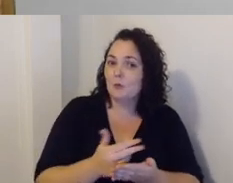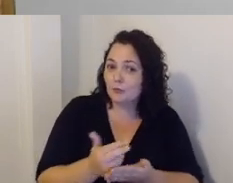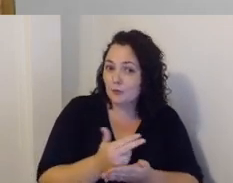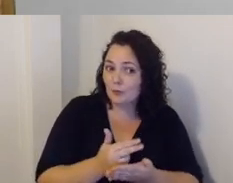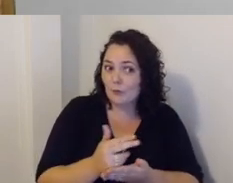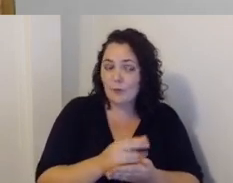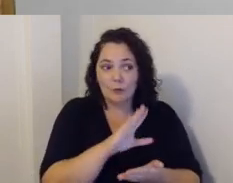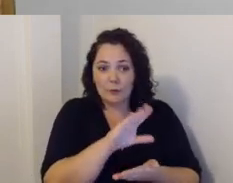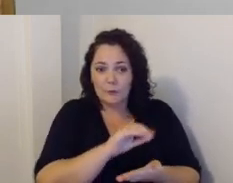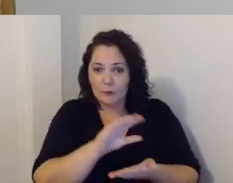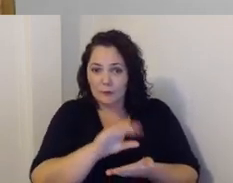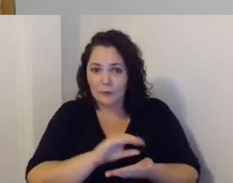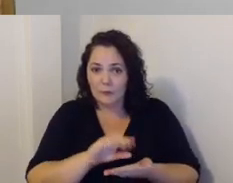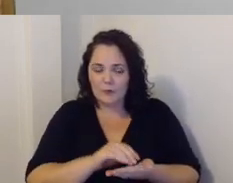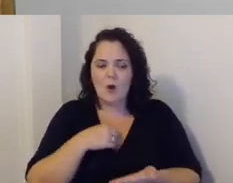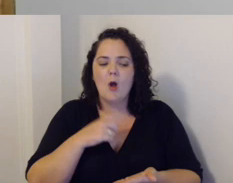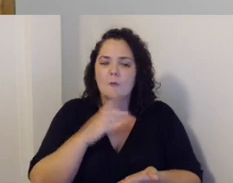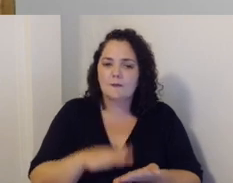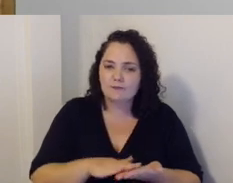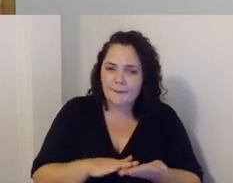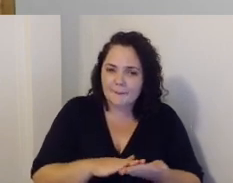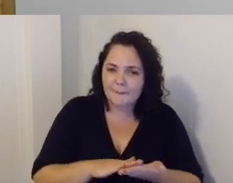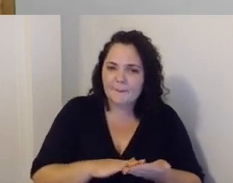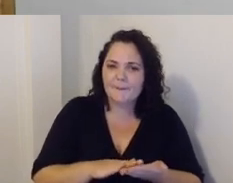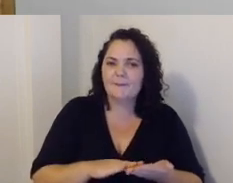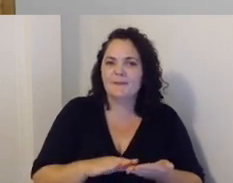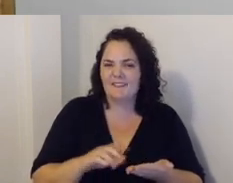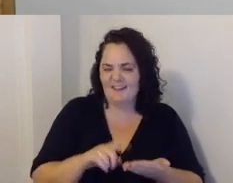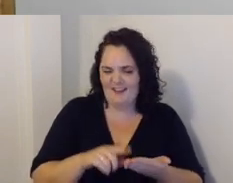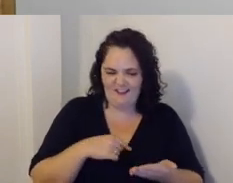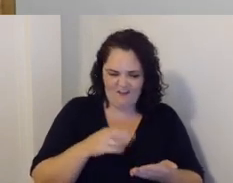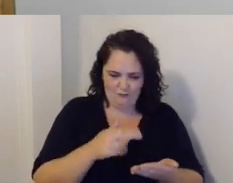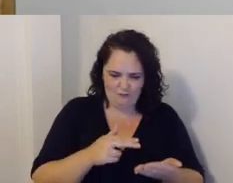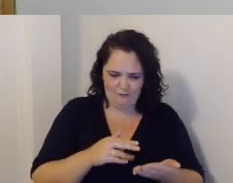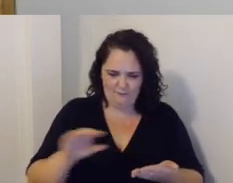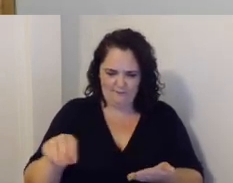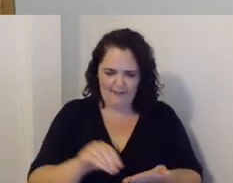Atticus and Rachel now I'm going to use that to rub back in to redraw to rub back in again so